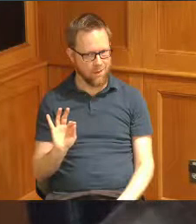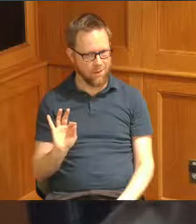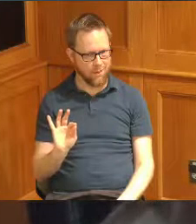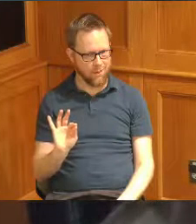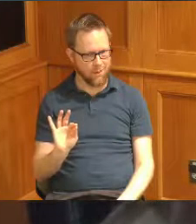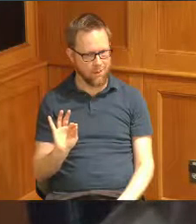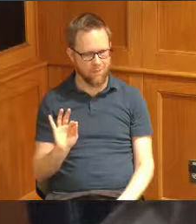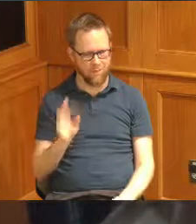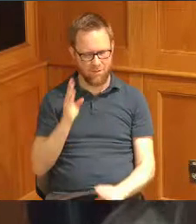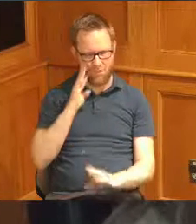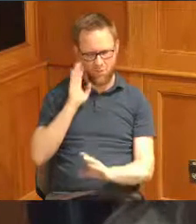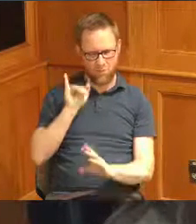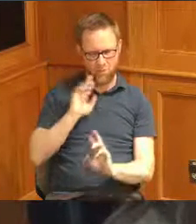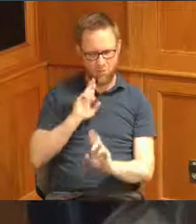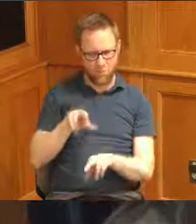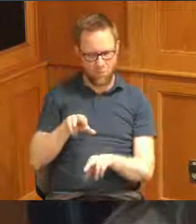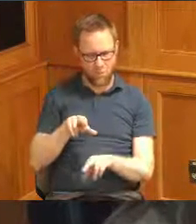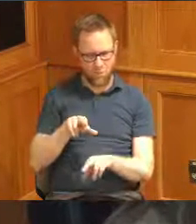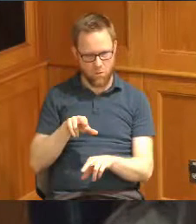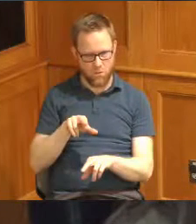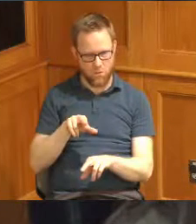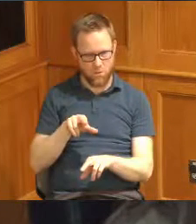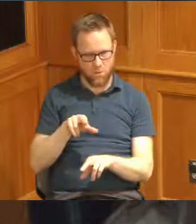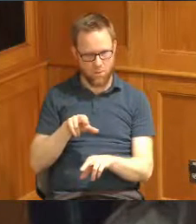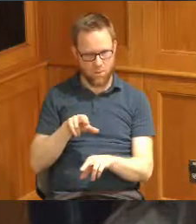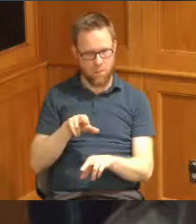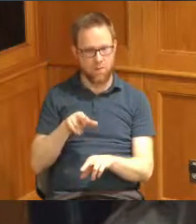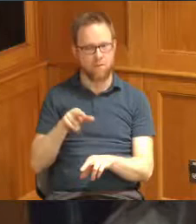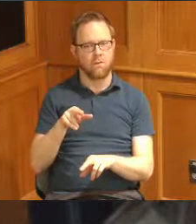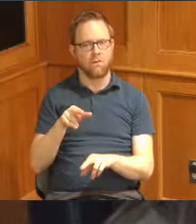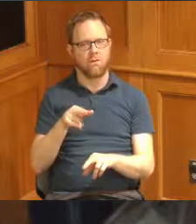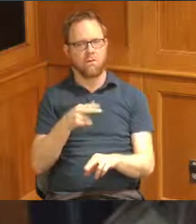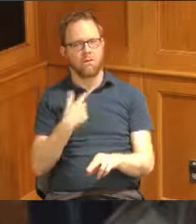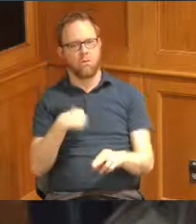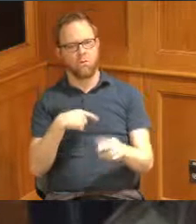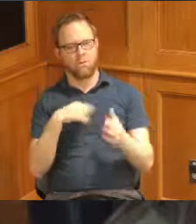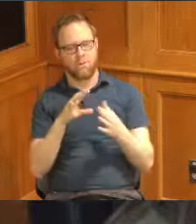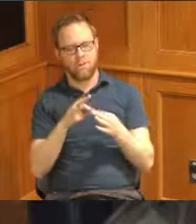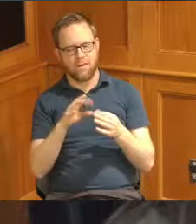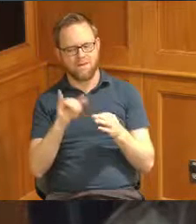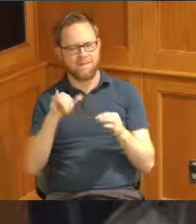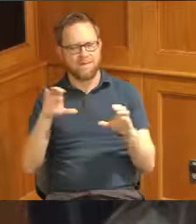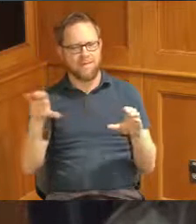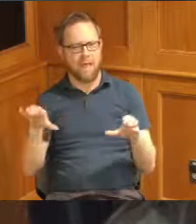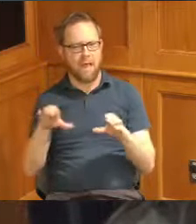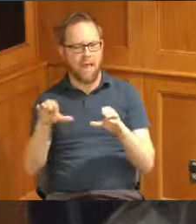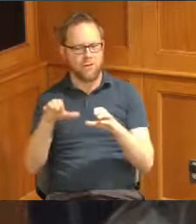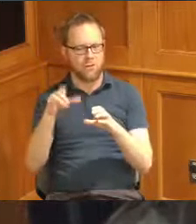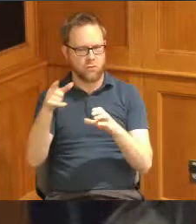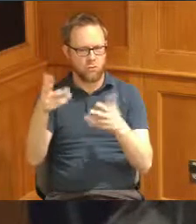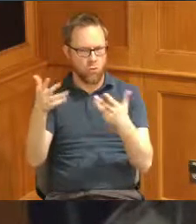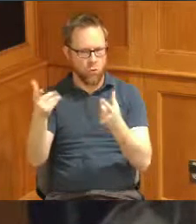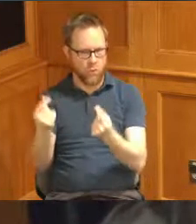is your report and we had made mention these are the actions that you took we made mention at one